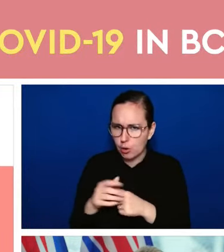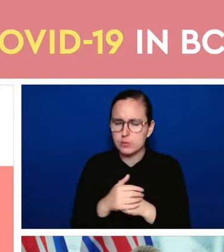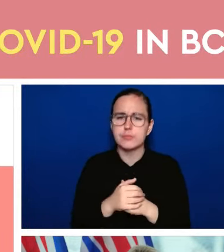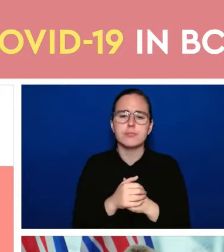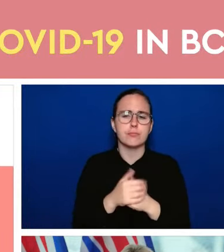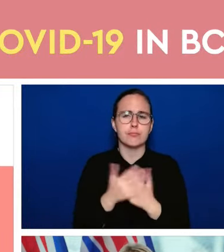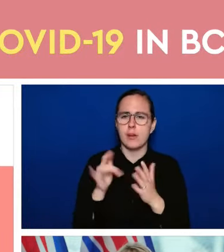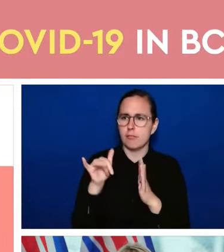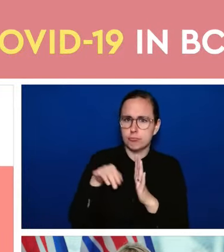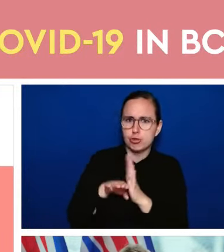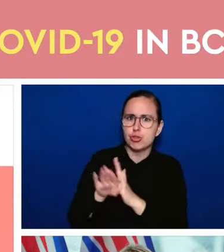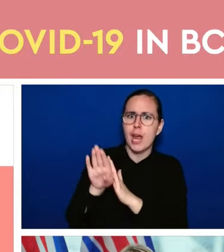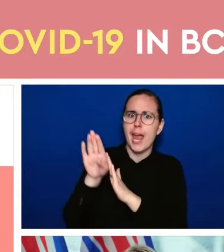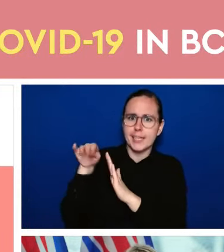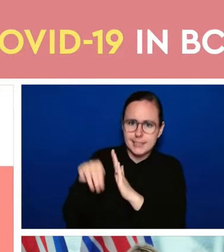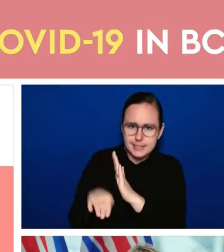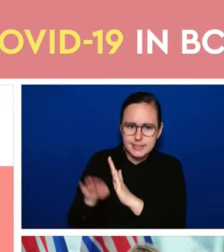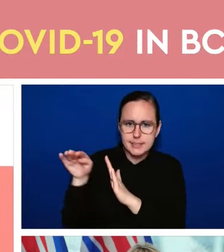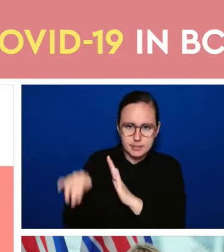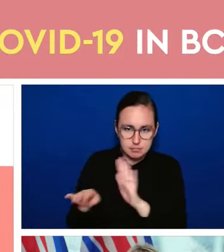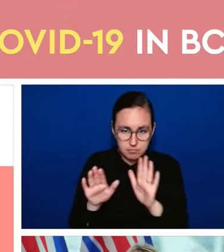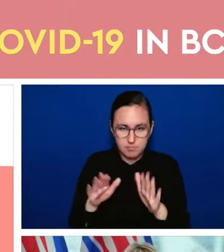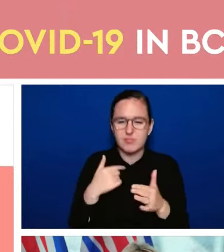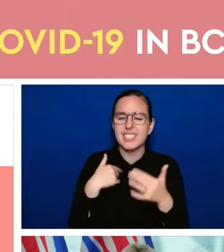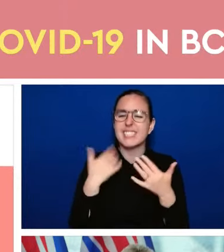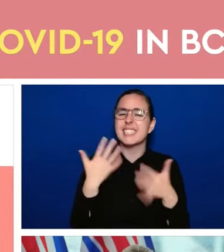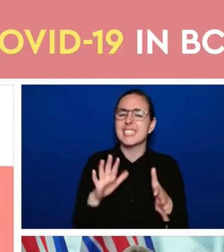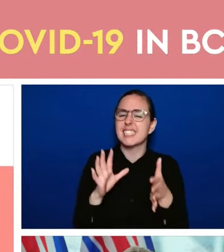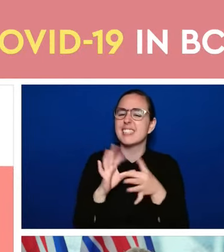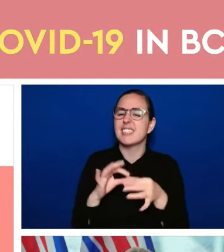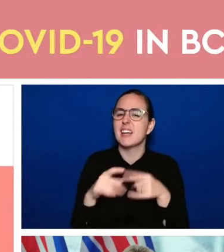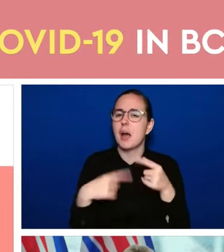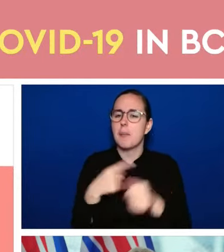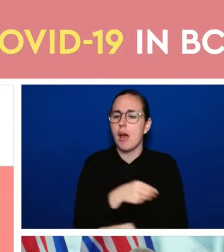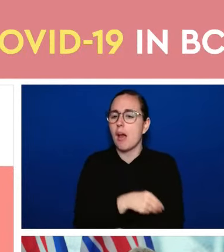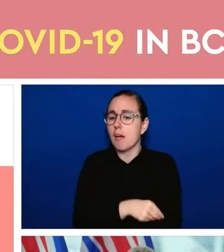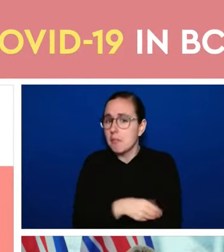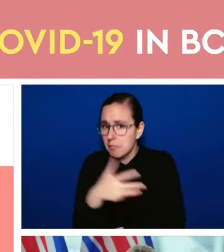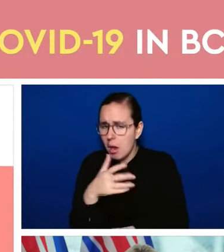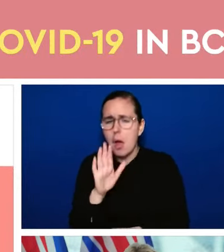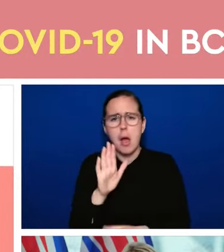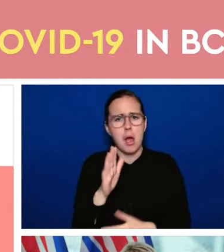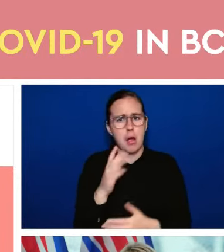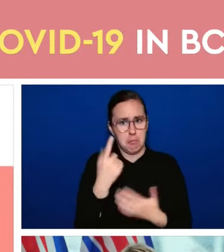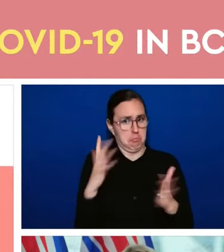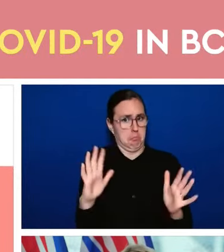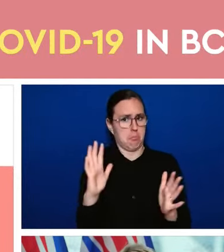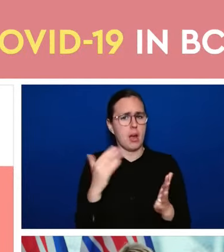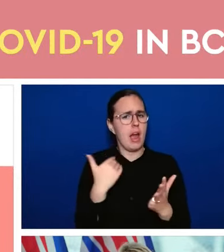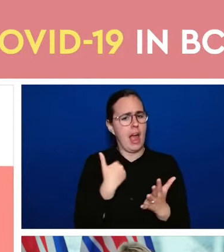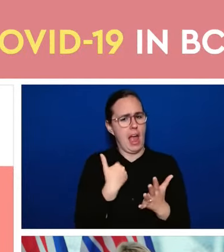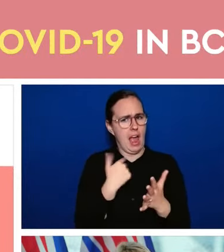would we did. And we have a number of others that we do on a weekly basis. We partner with